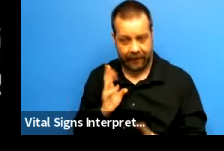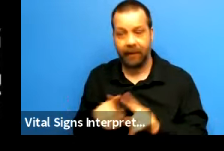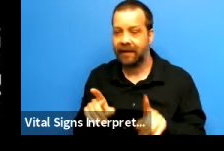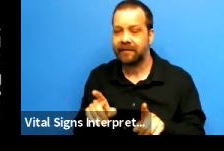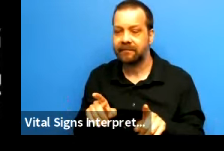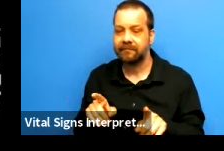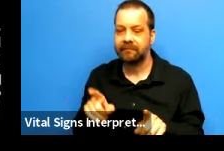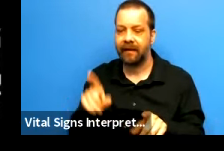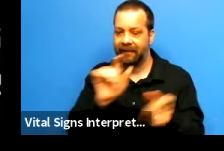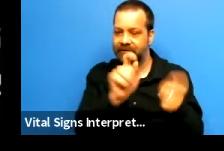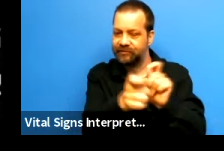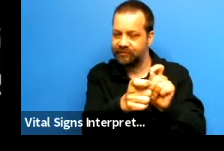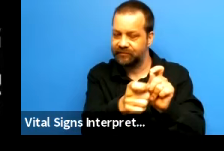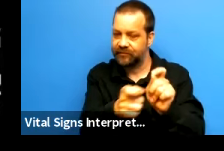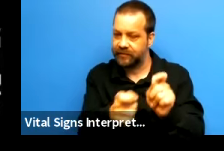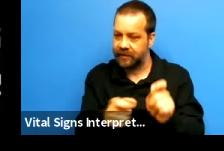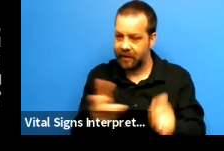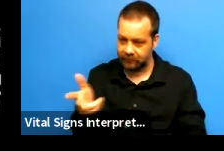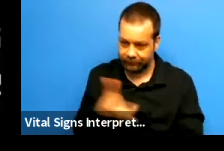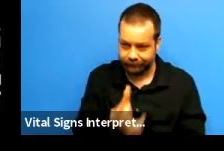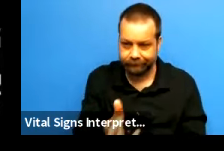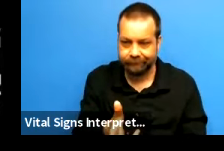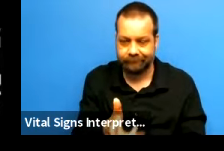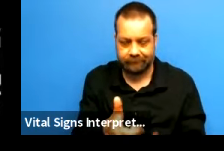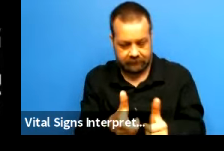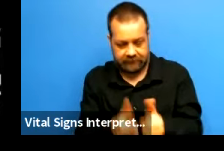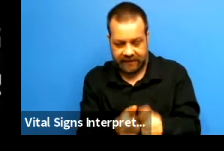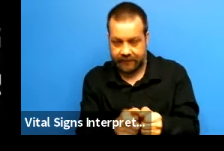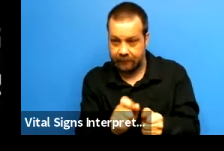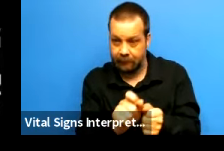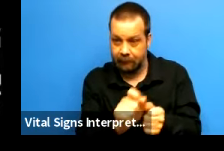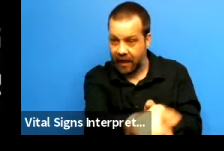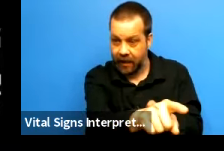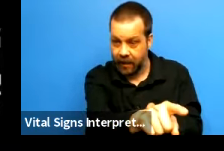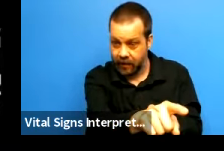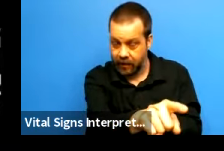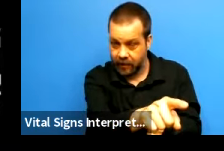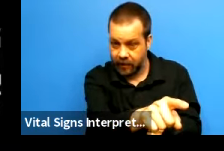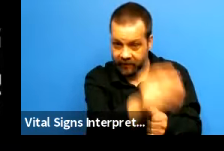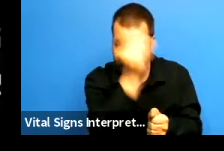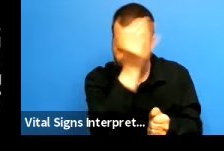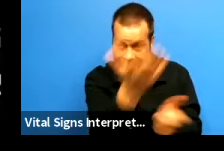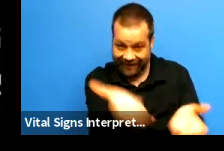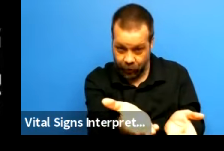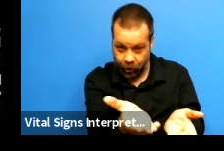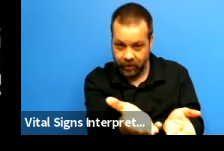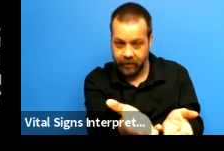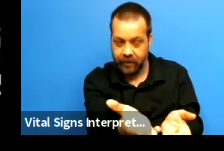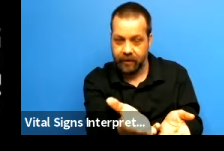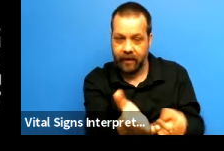They sent me a text. I did not see any other individual as I made my way into the lab